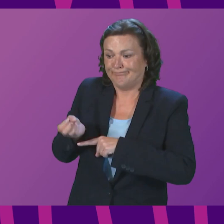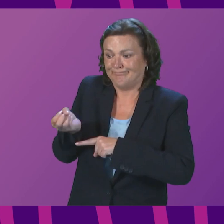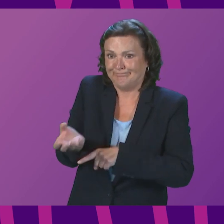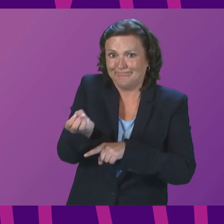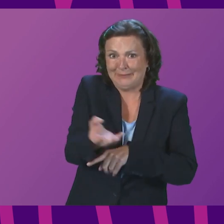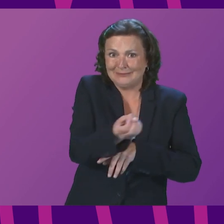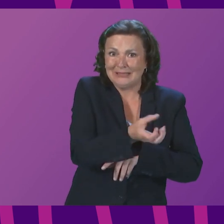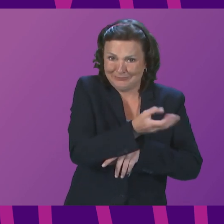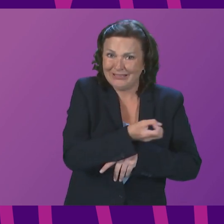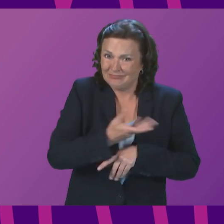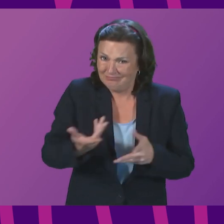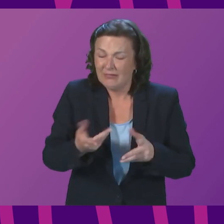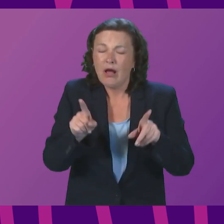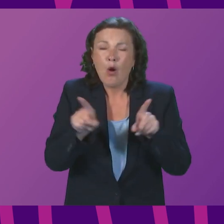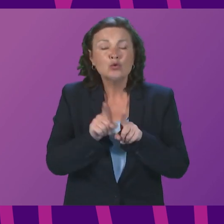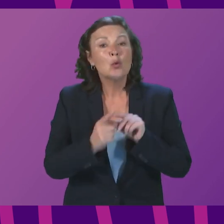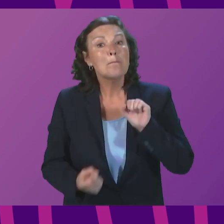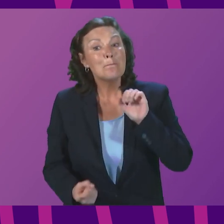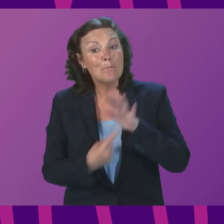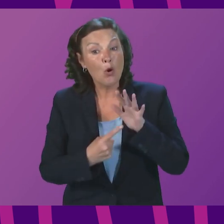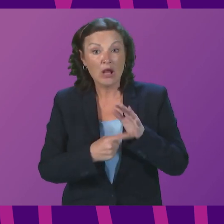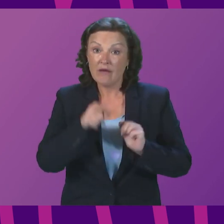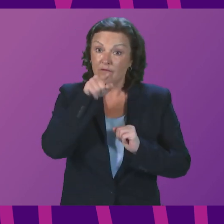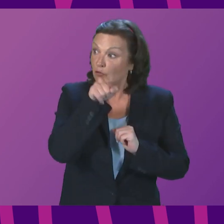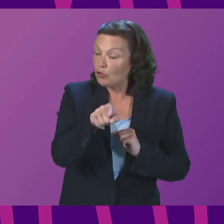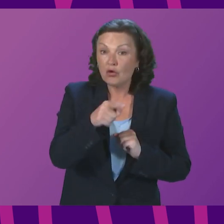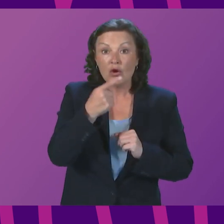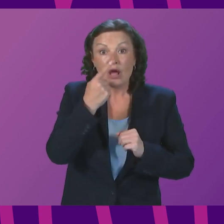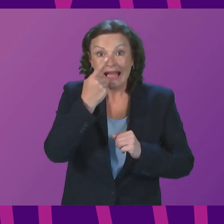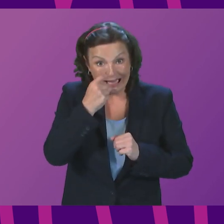Above all, it is important that people who are eligible for any dose of the vaccine but